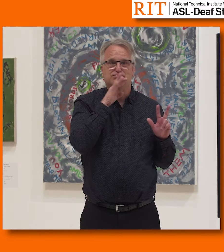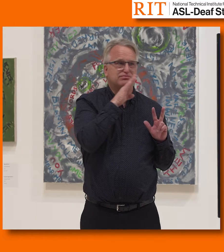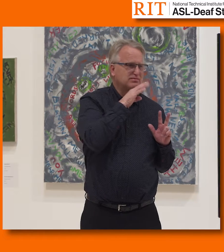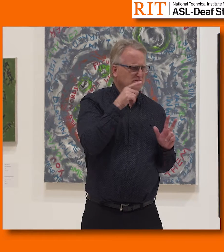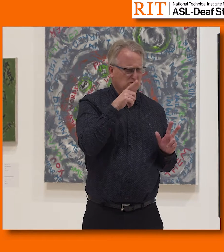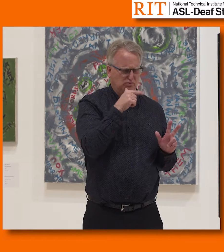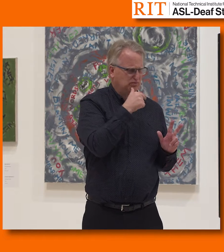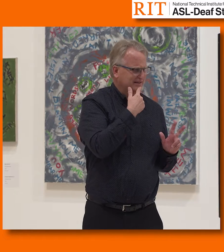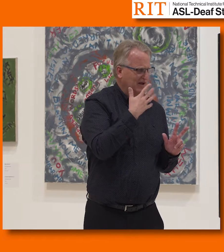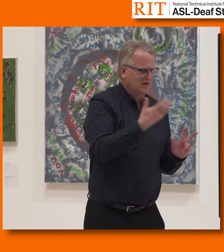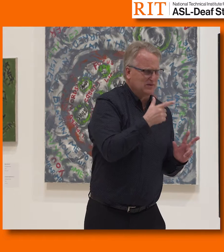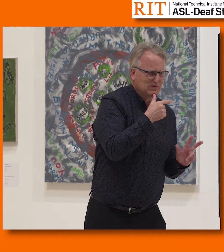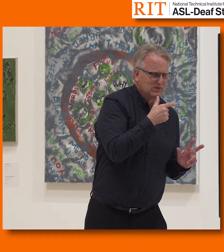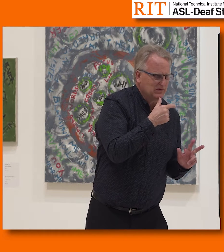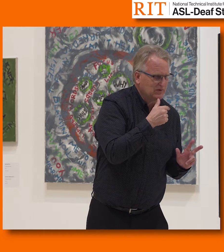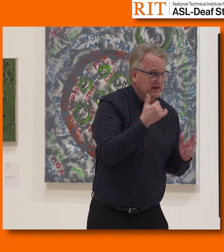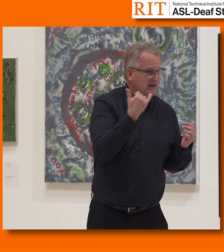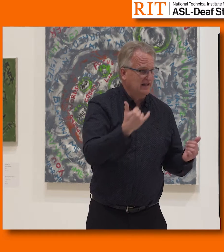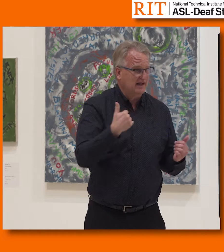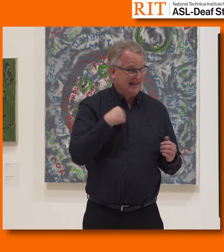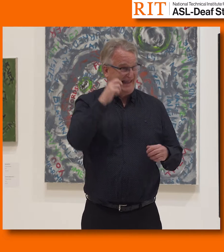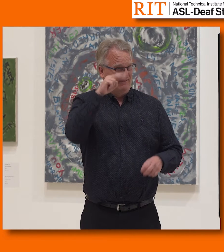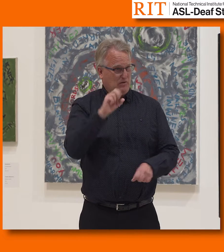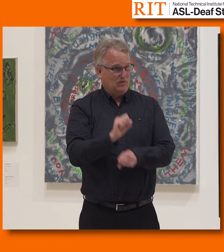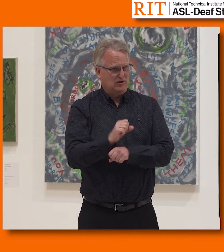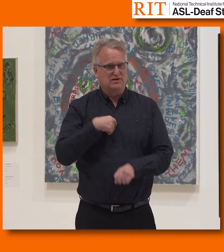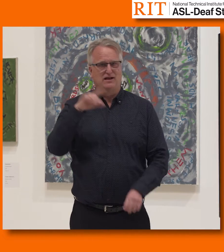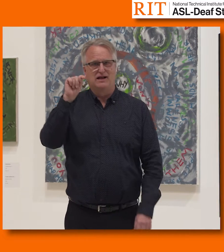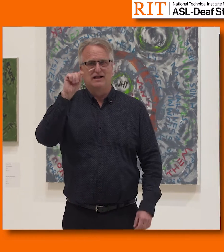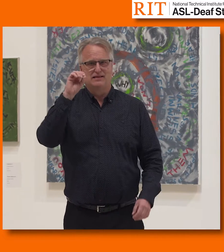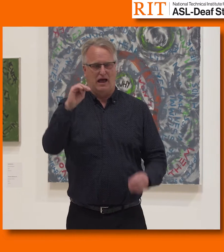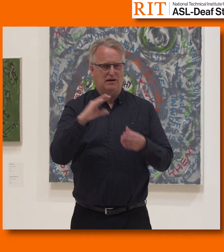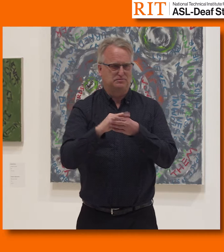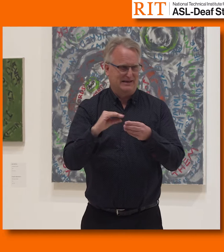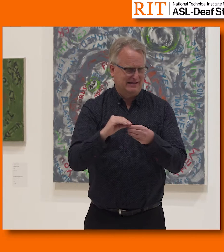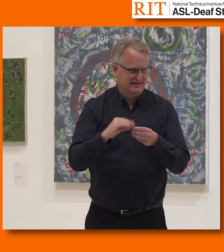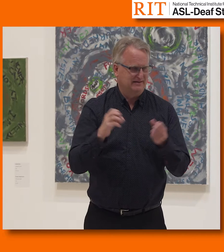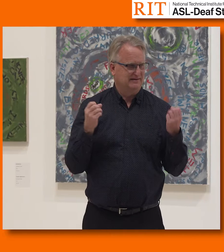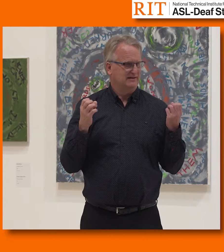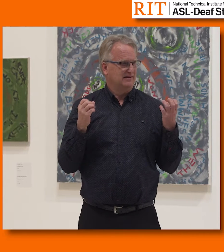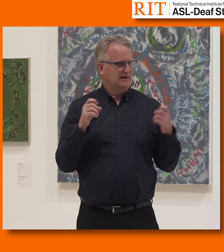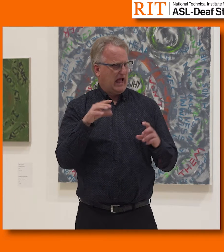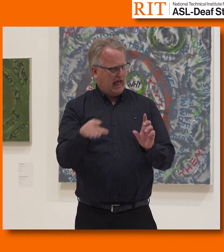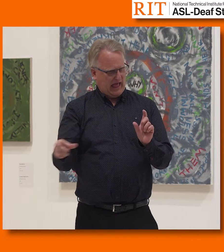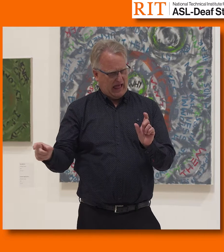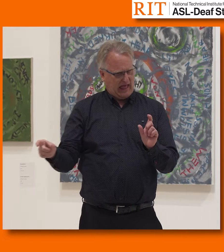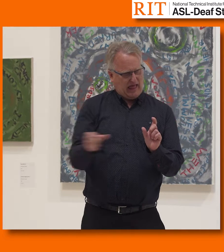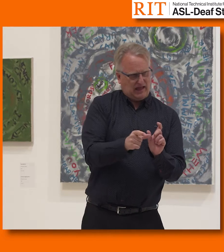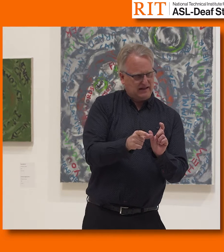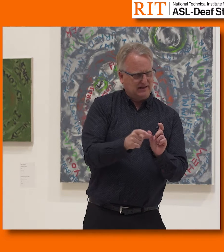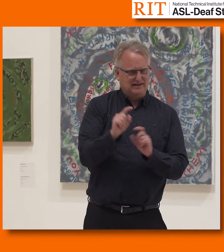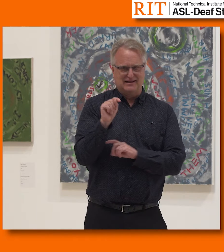People question, who's talking? Who in the audience is talking? You know, even when people say, "Well, Tom's saying,"